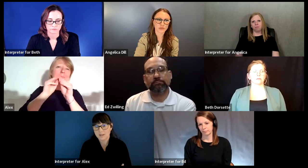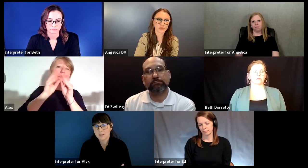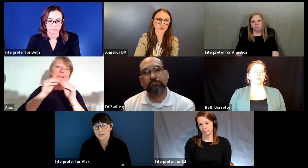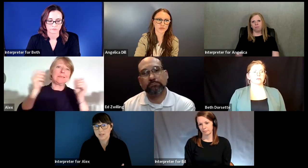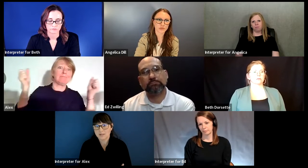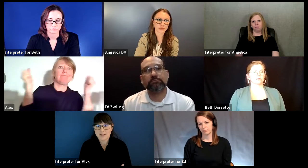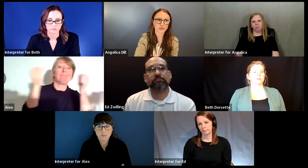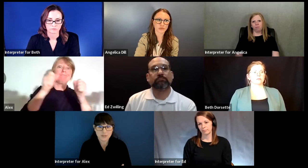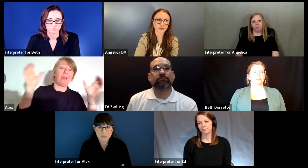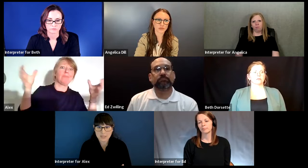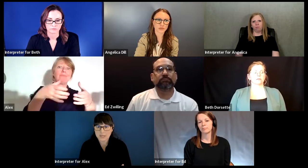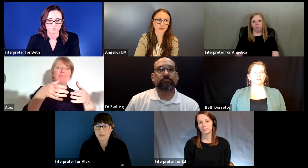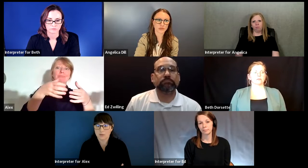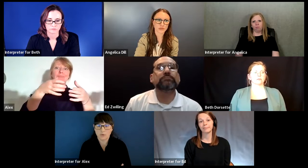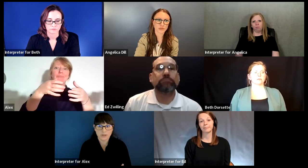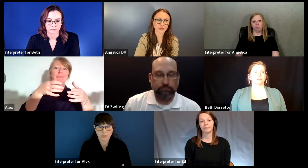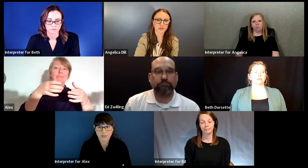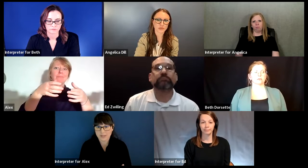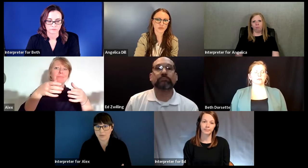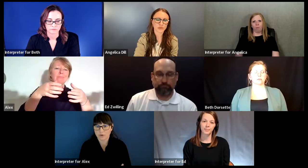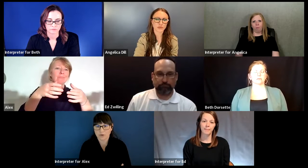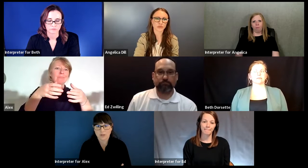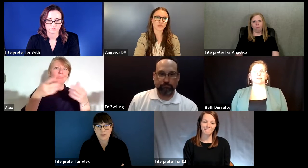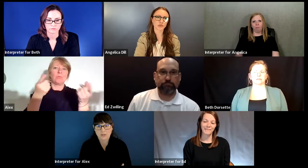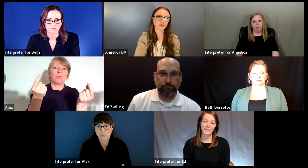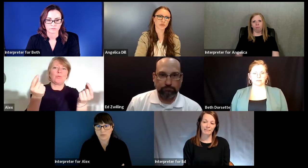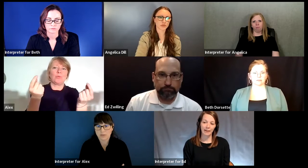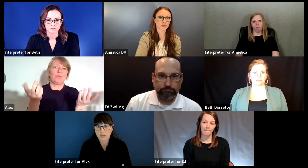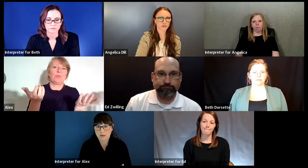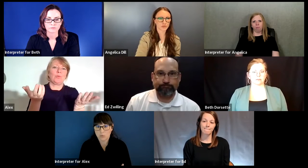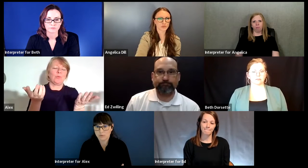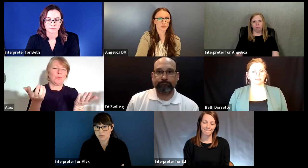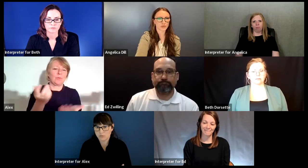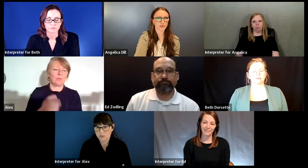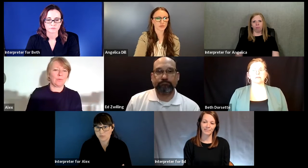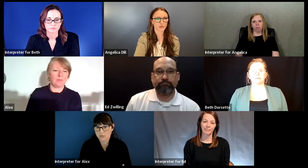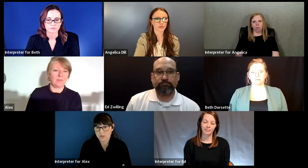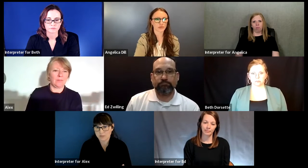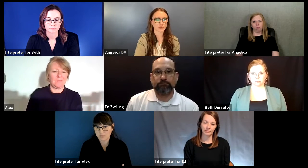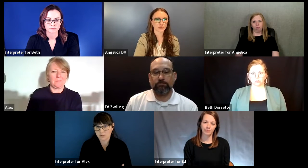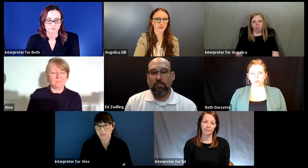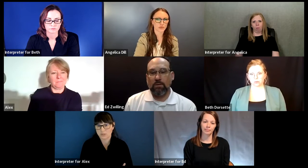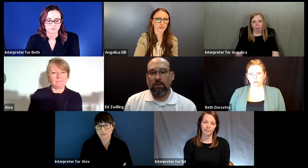But let's say it's a last-minute meeting. They are pulling everyone together sort of thing. What would you do in those types of situations?